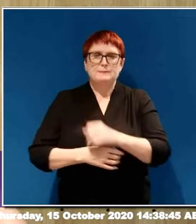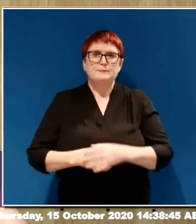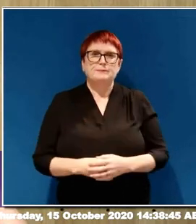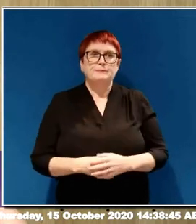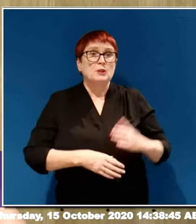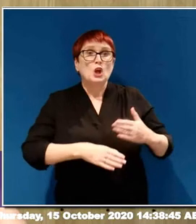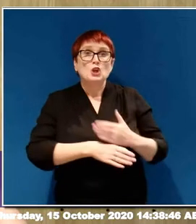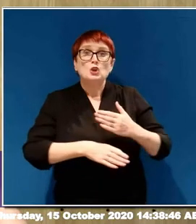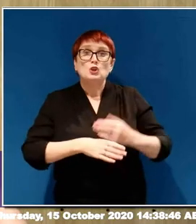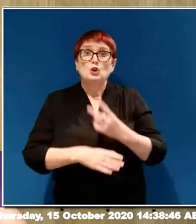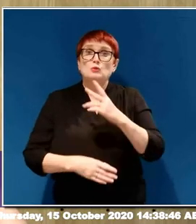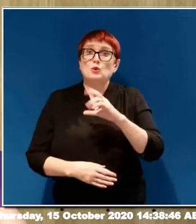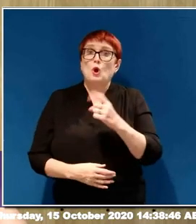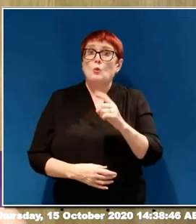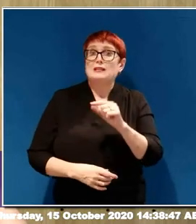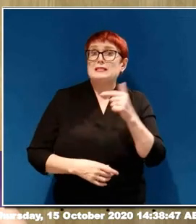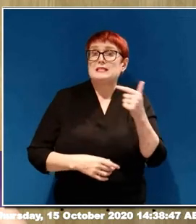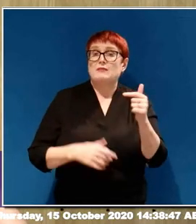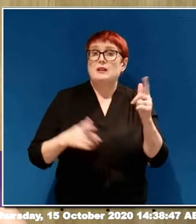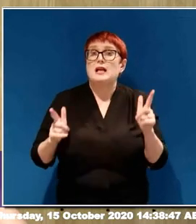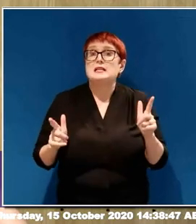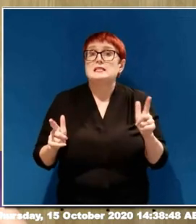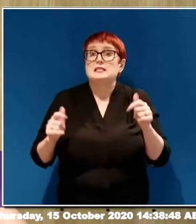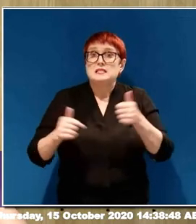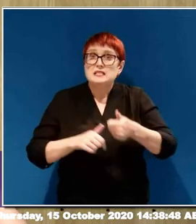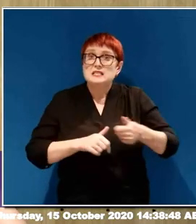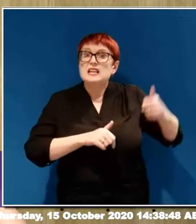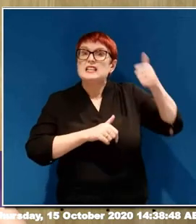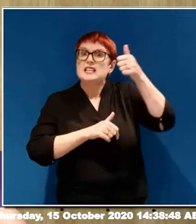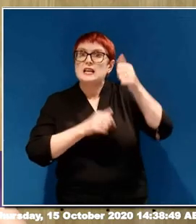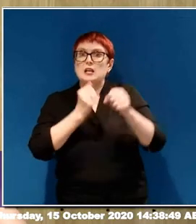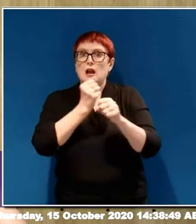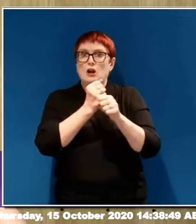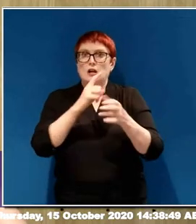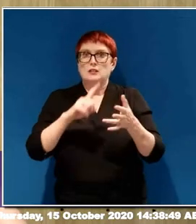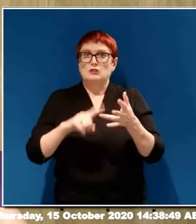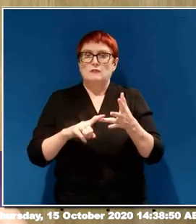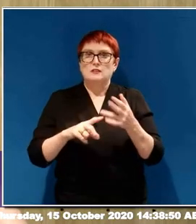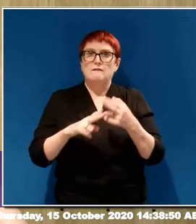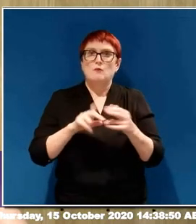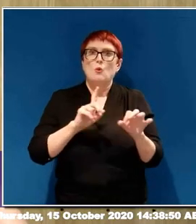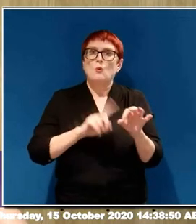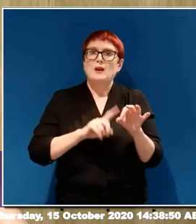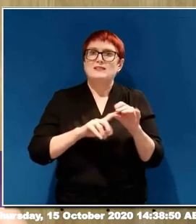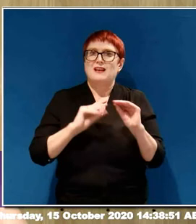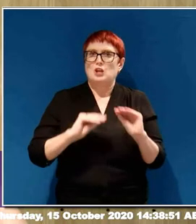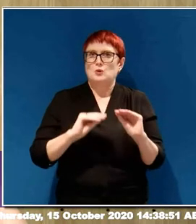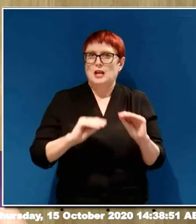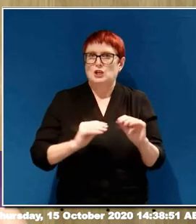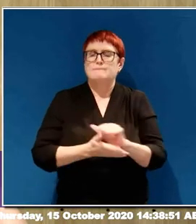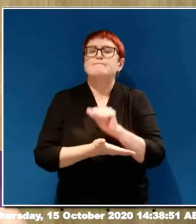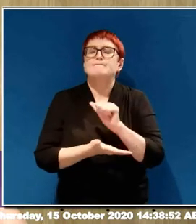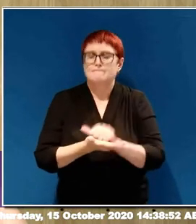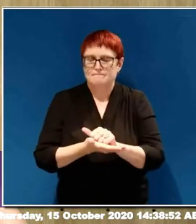Officer for Queensland Education? Yes. That was in Brisbane and Ipswich? Yes.